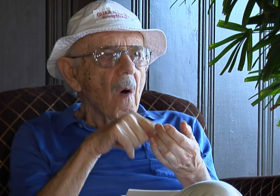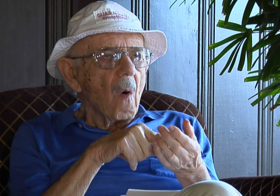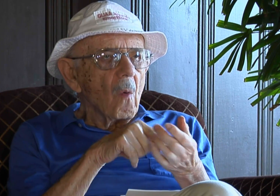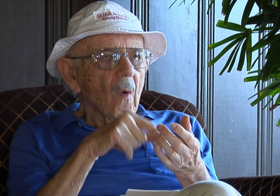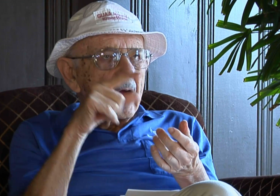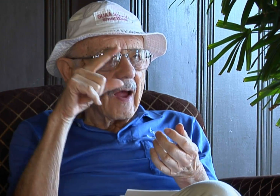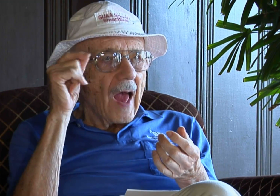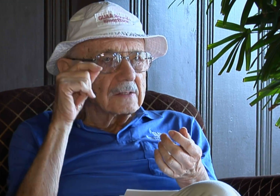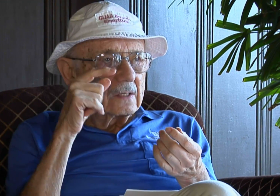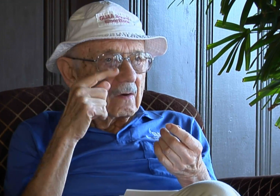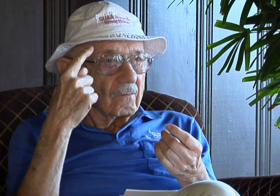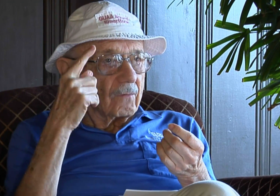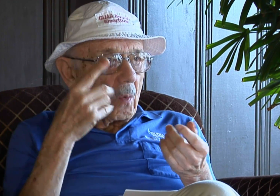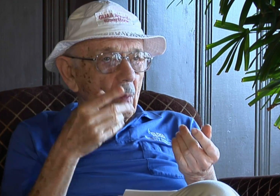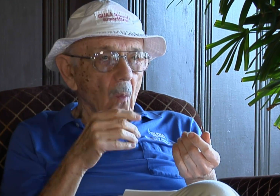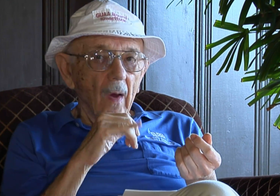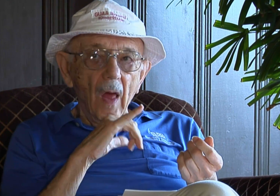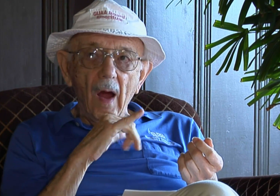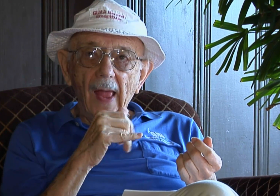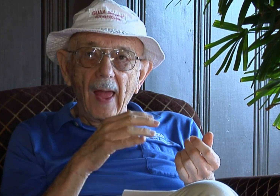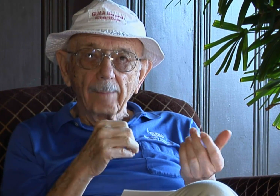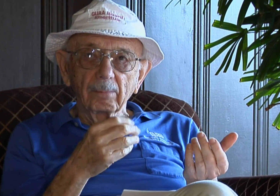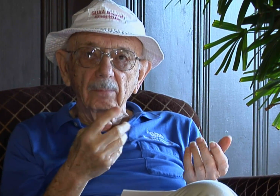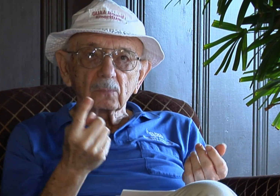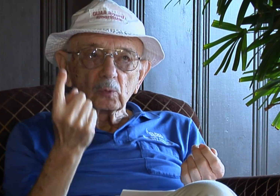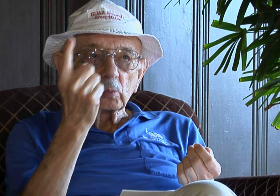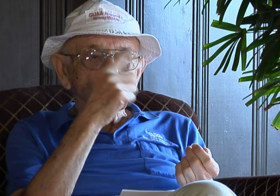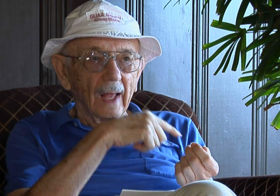I still owe Gallaudet for what I am today.